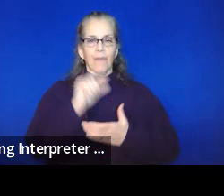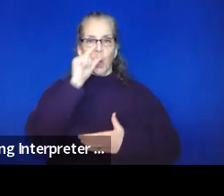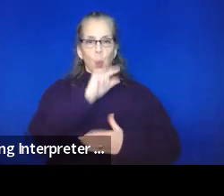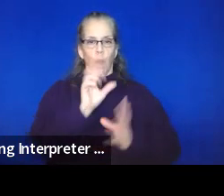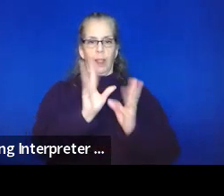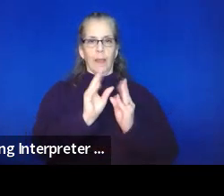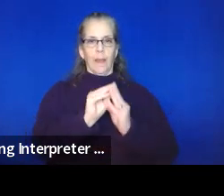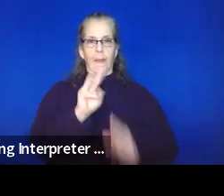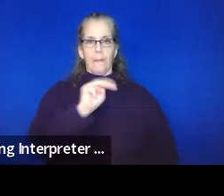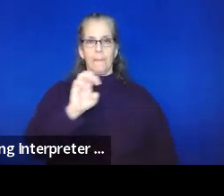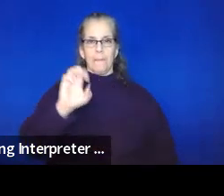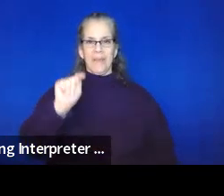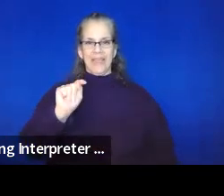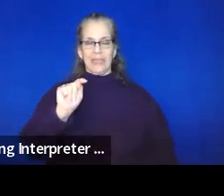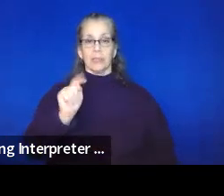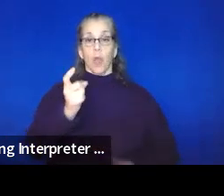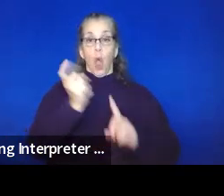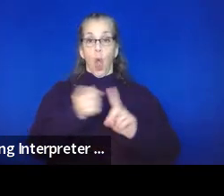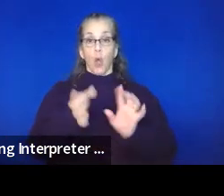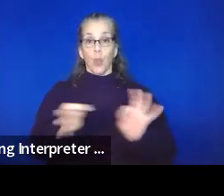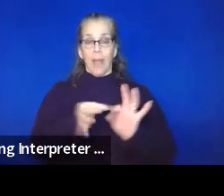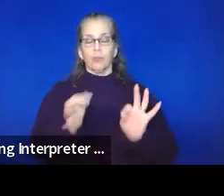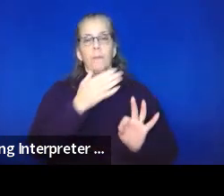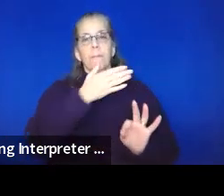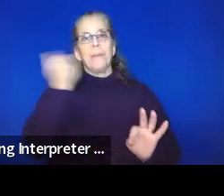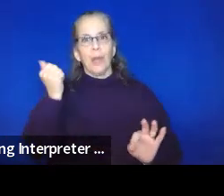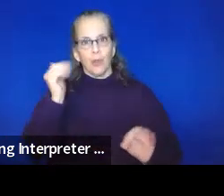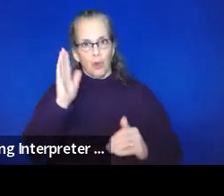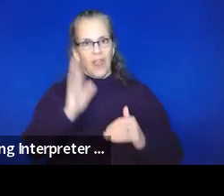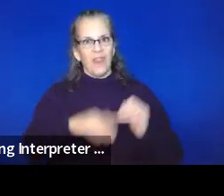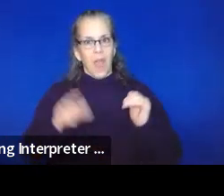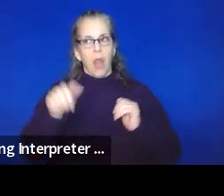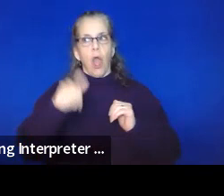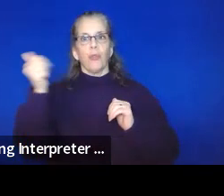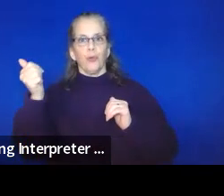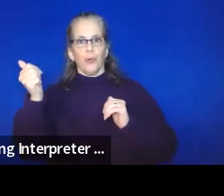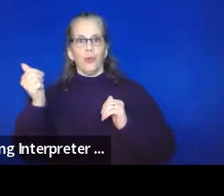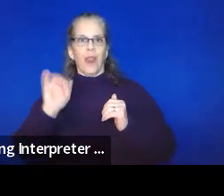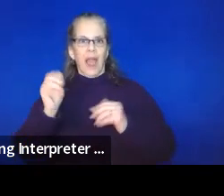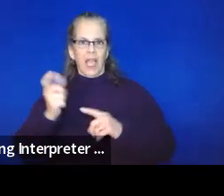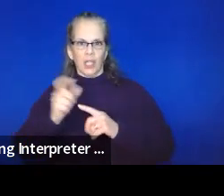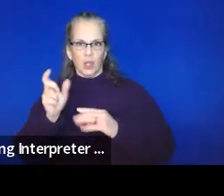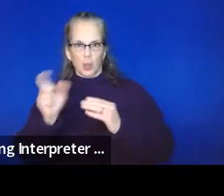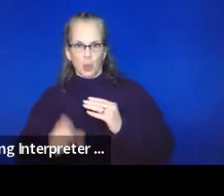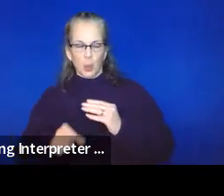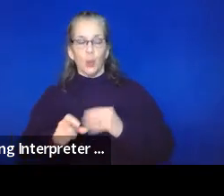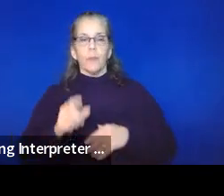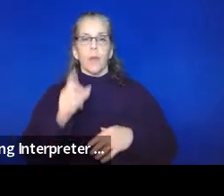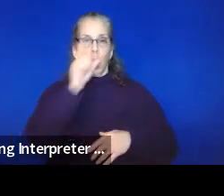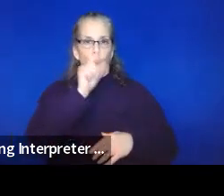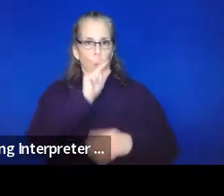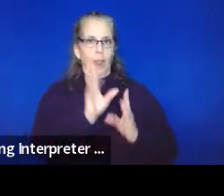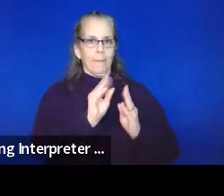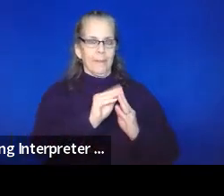captions are much better than other auto captions. That's also a possibility.